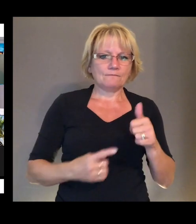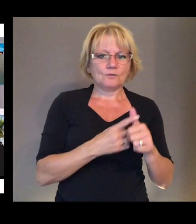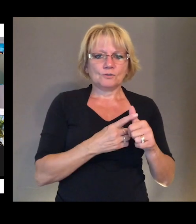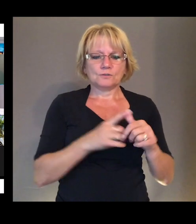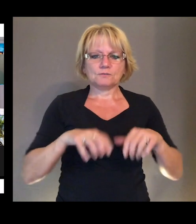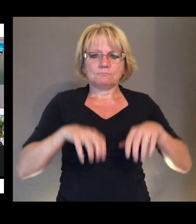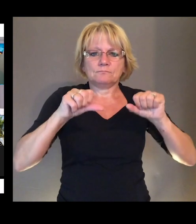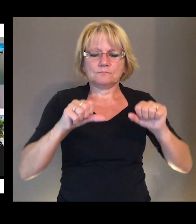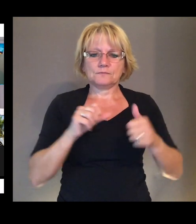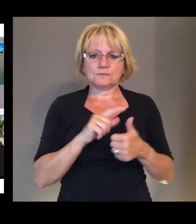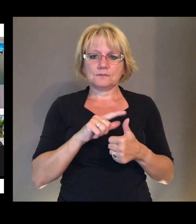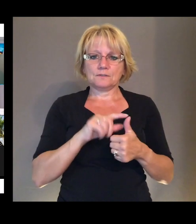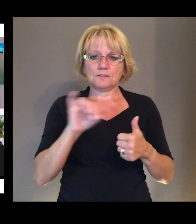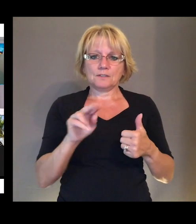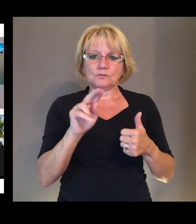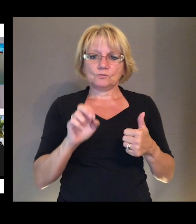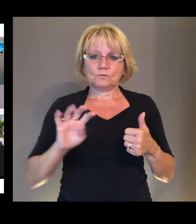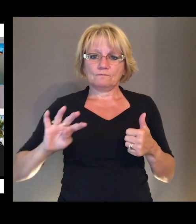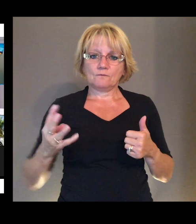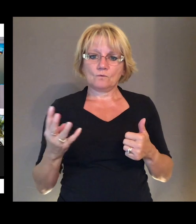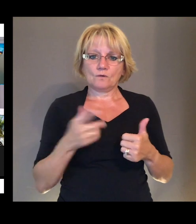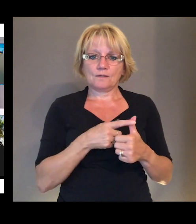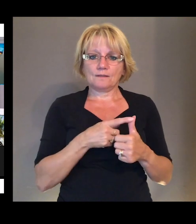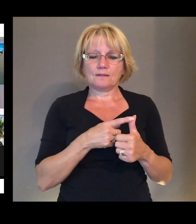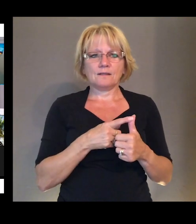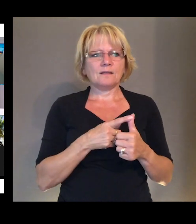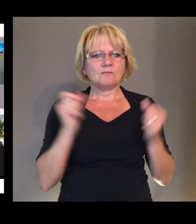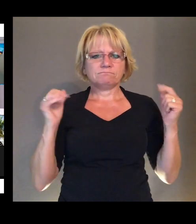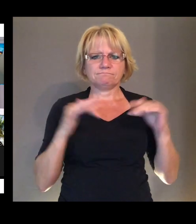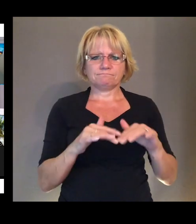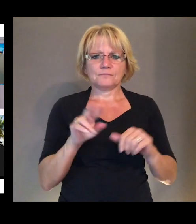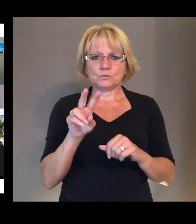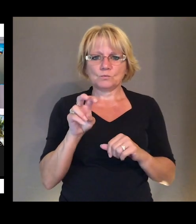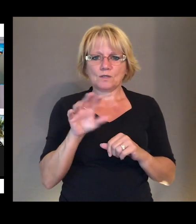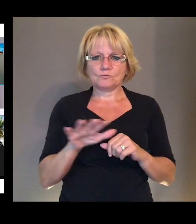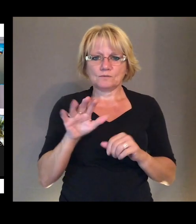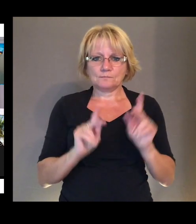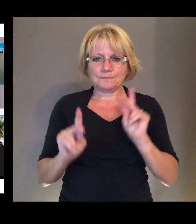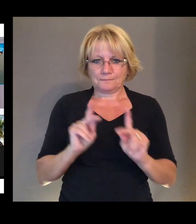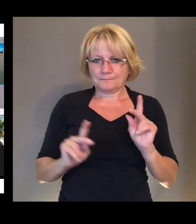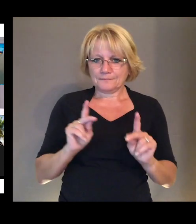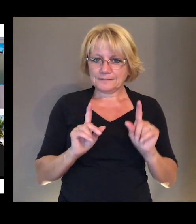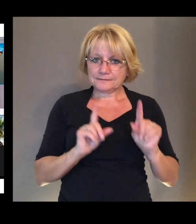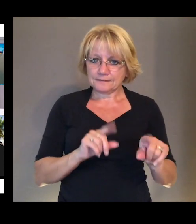was June 4th, where we had a Social Justice Forum that had nearly 200 people to attend.